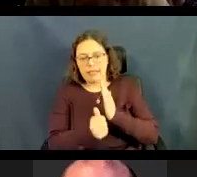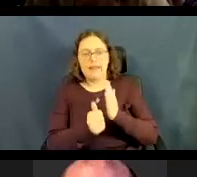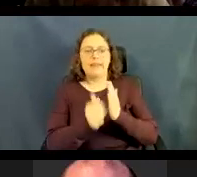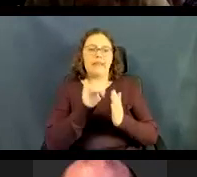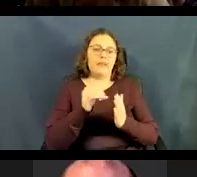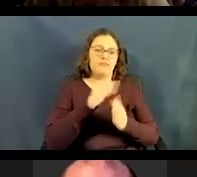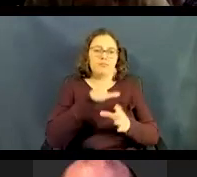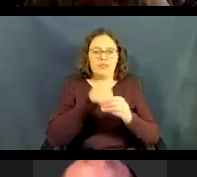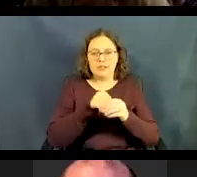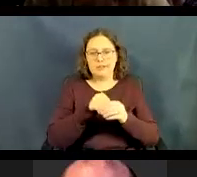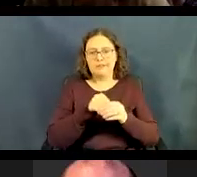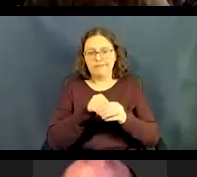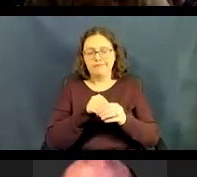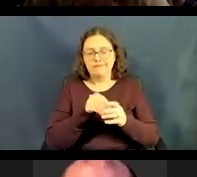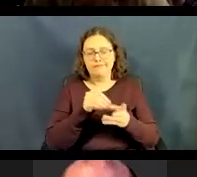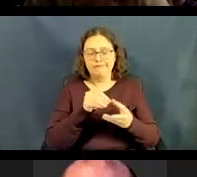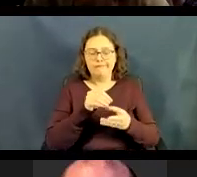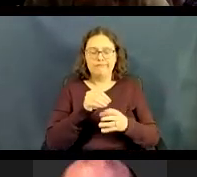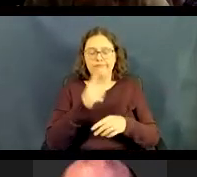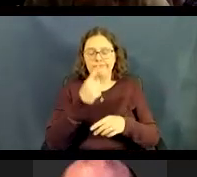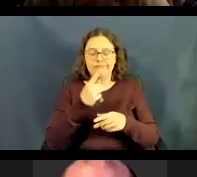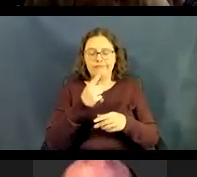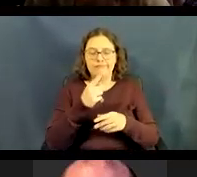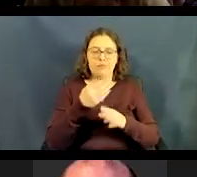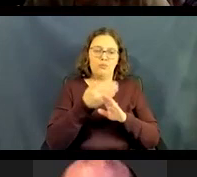Step one: work from an already existing Google account.